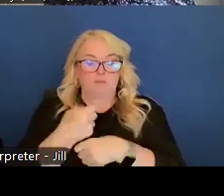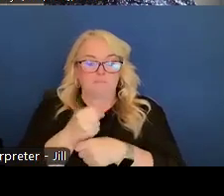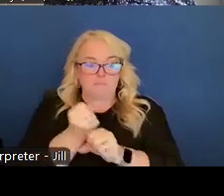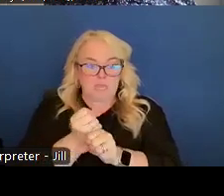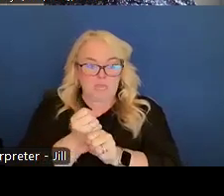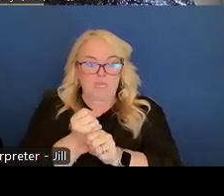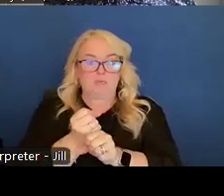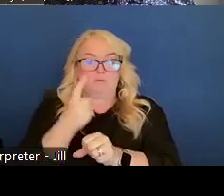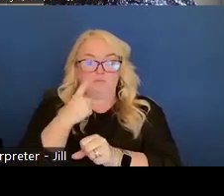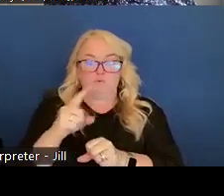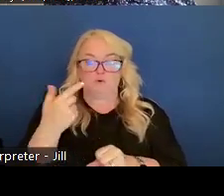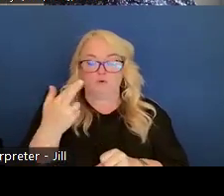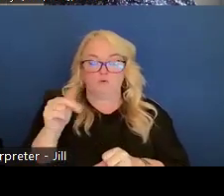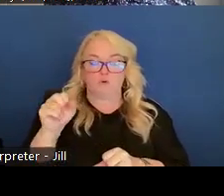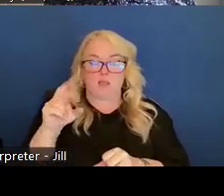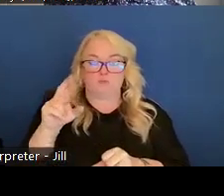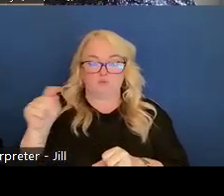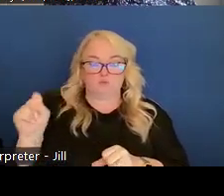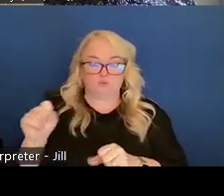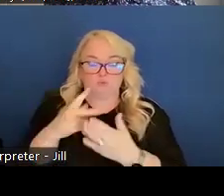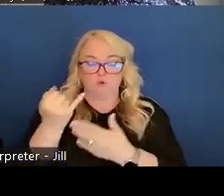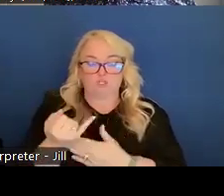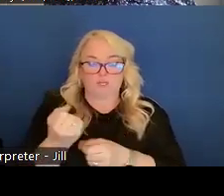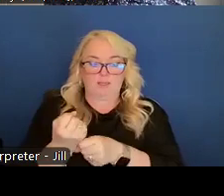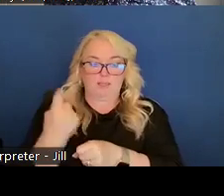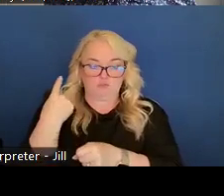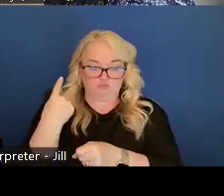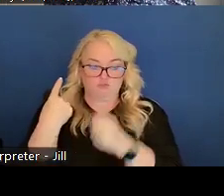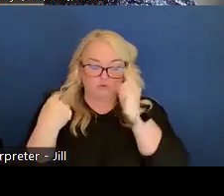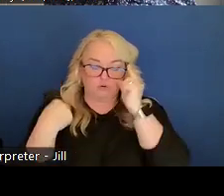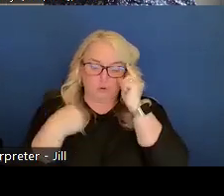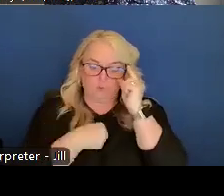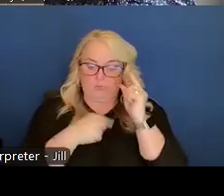of the Grassroots Project last year, and we anticipate will be